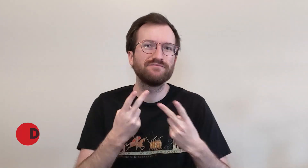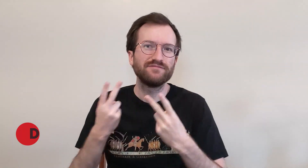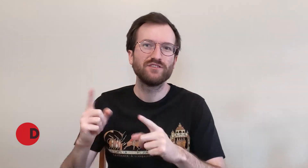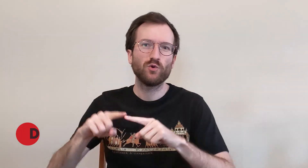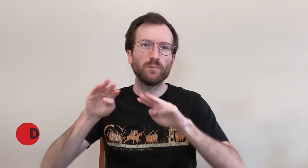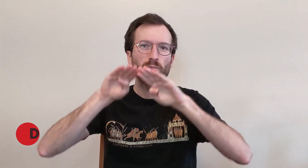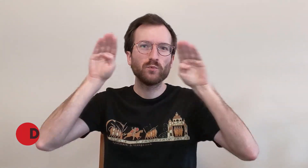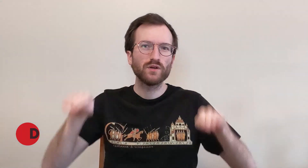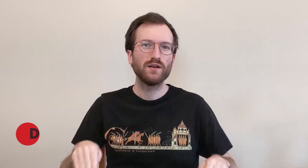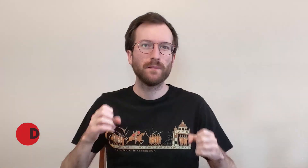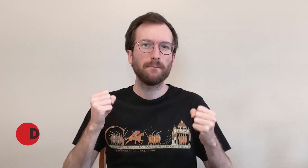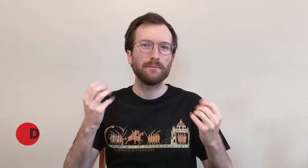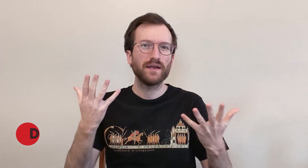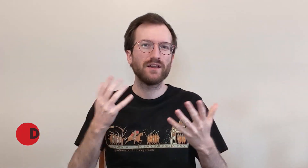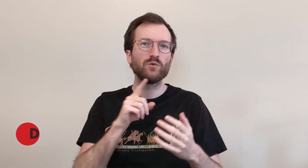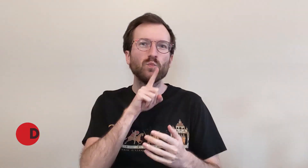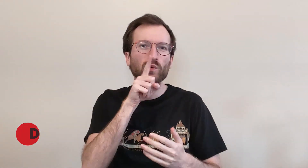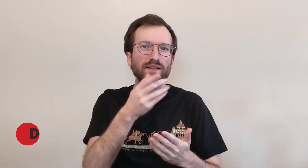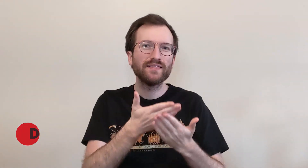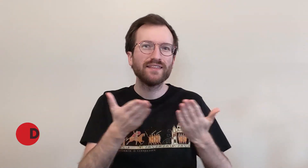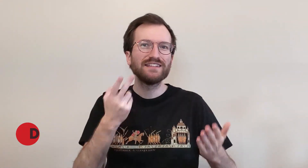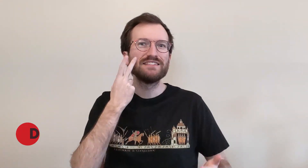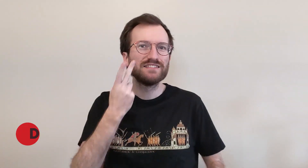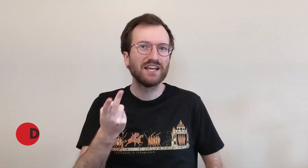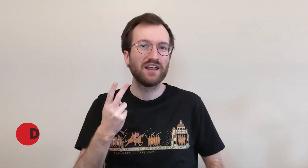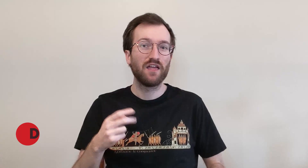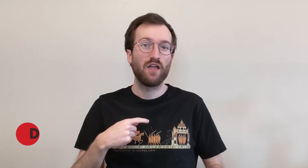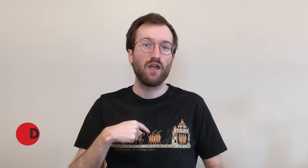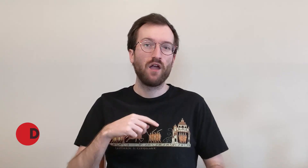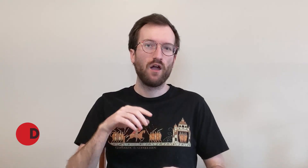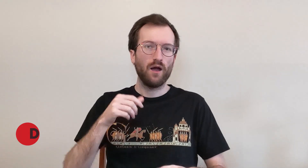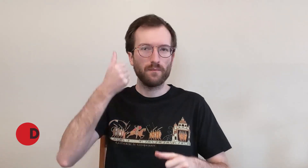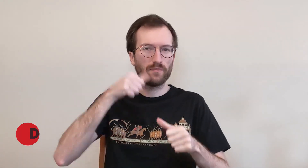museums because there are many real things to see.